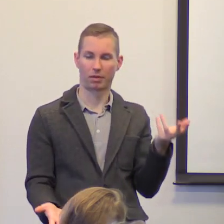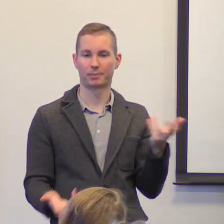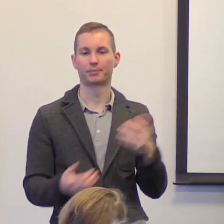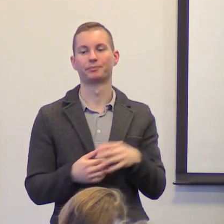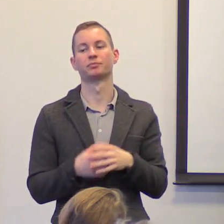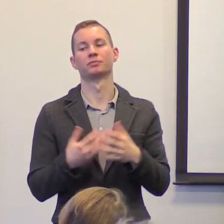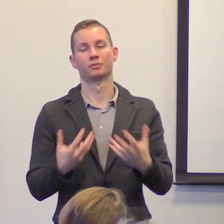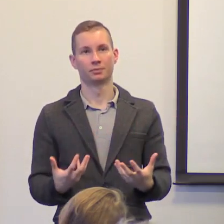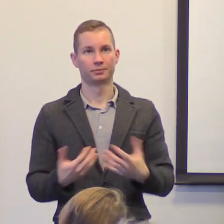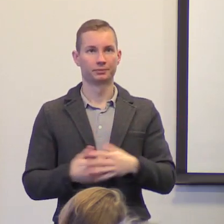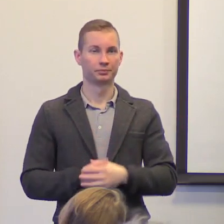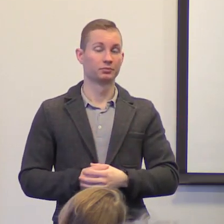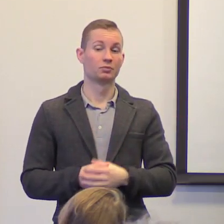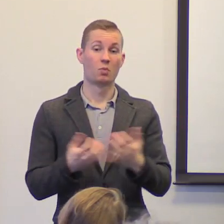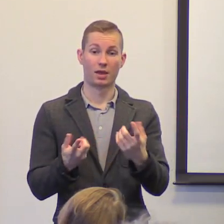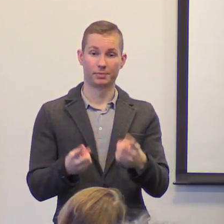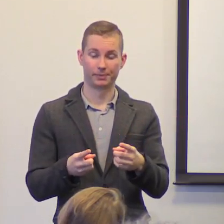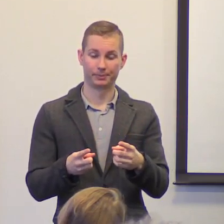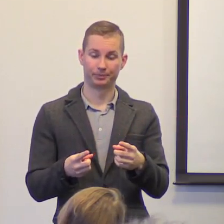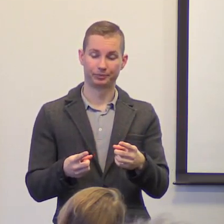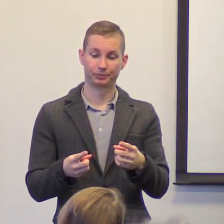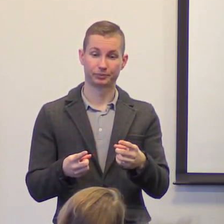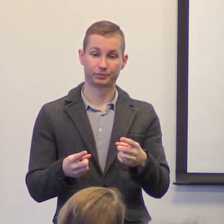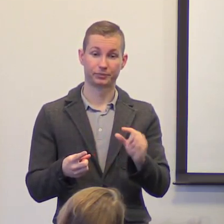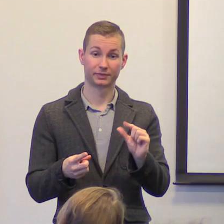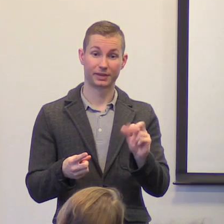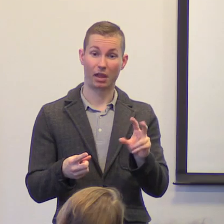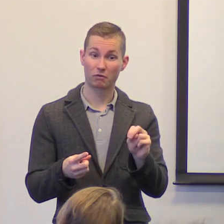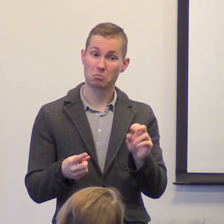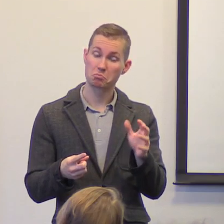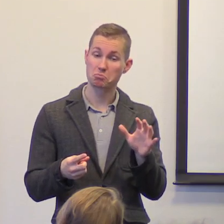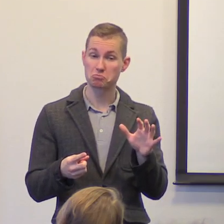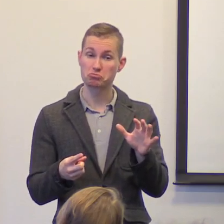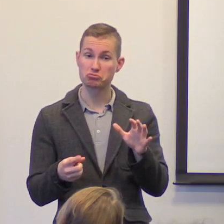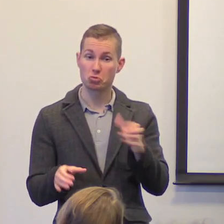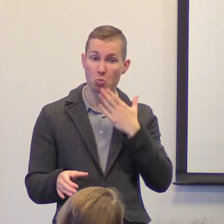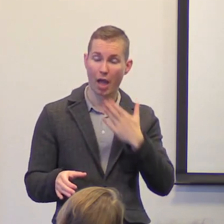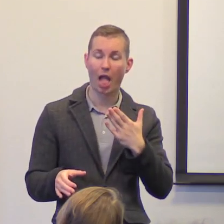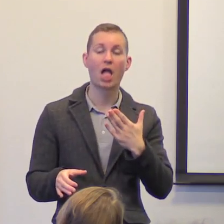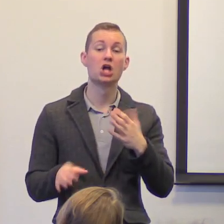What happened was that Gavin did pretty well because the Department of Justice and Department